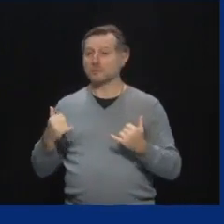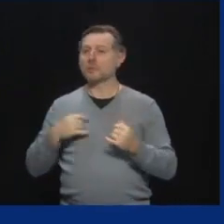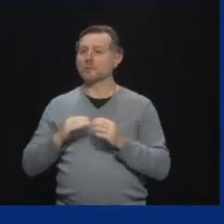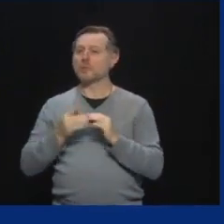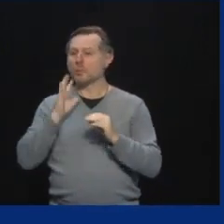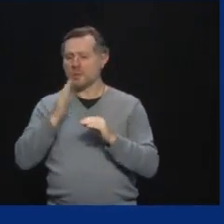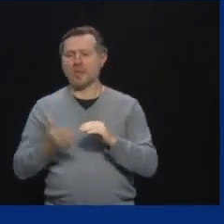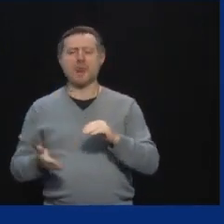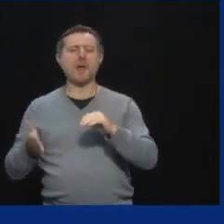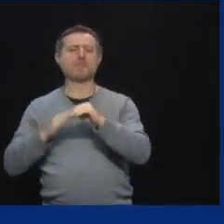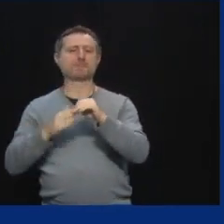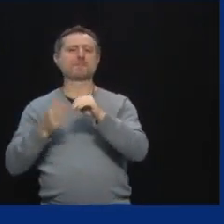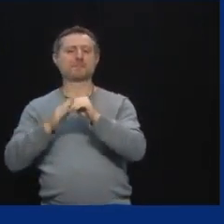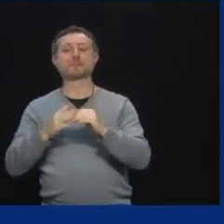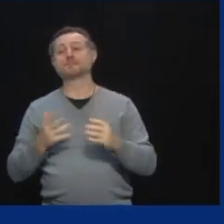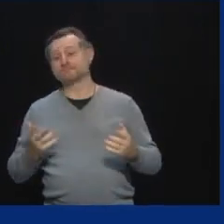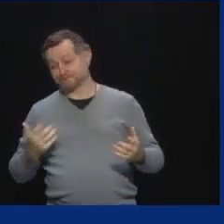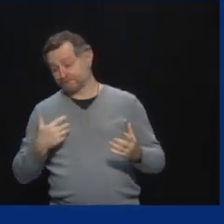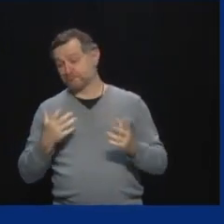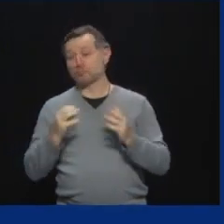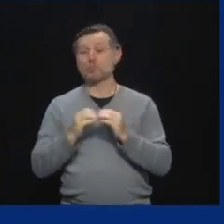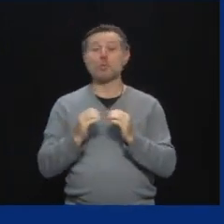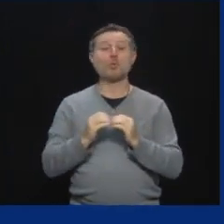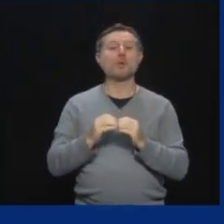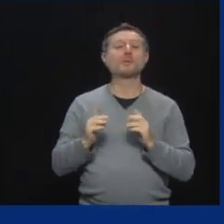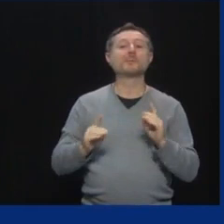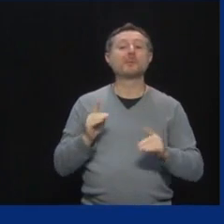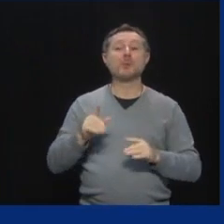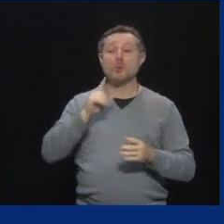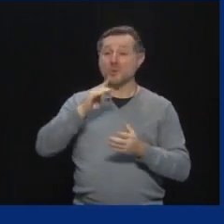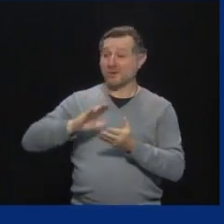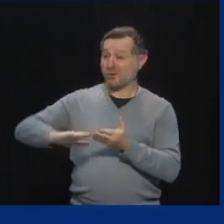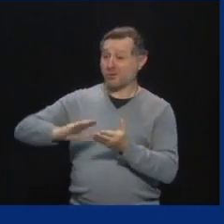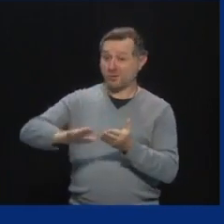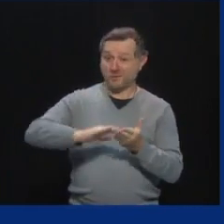as more people are furloughed or suspended. Uh that that number is going